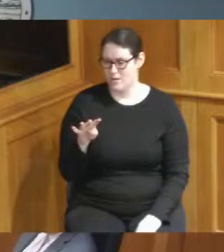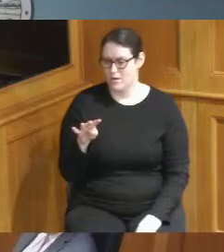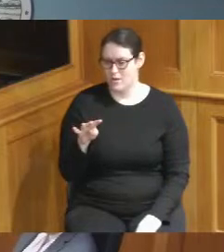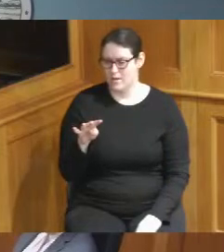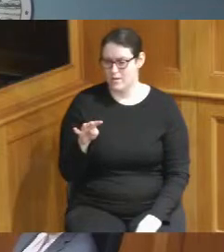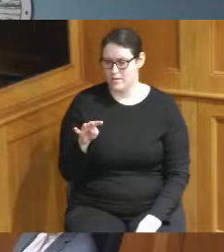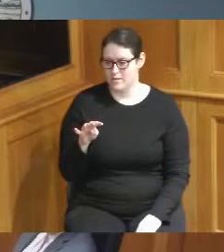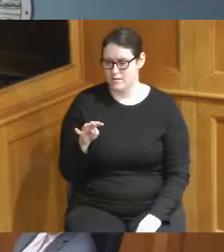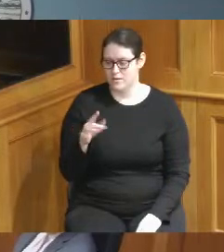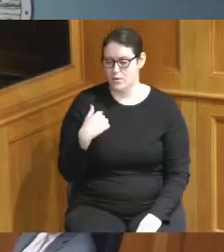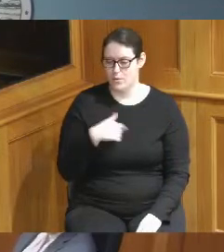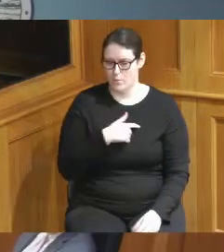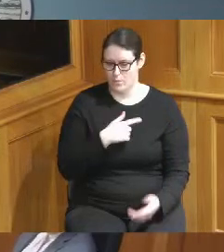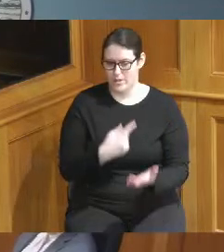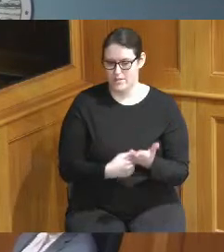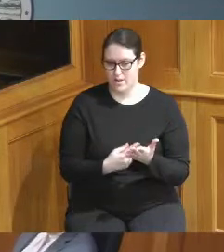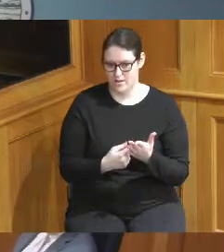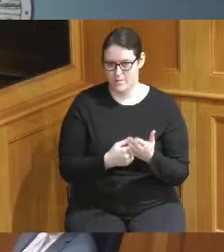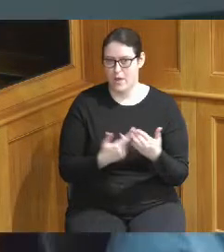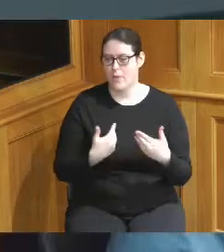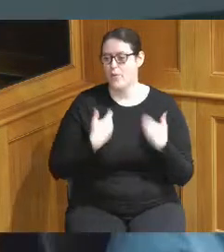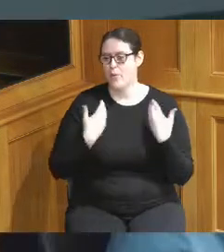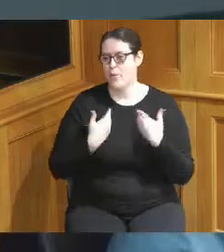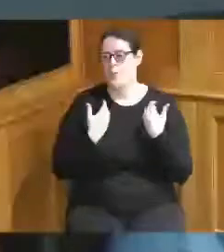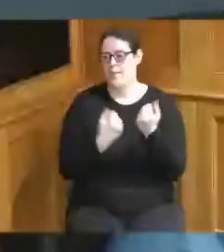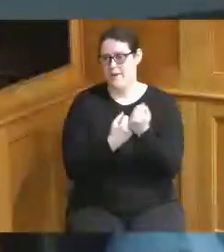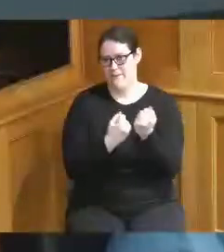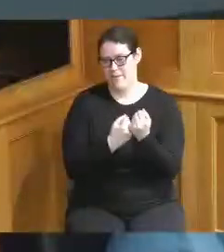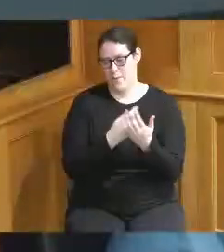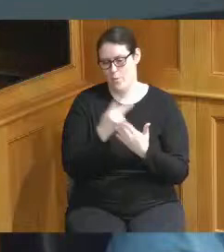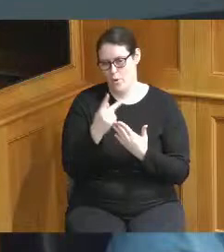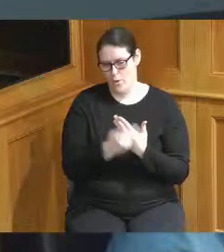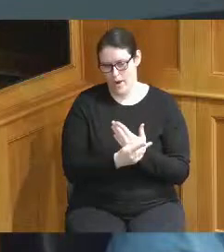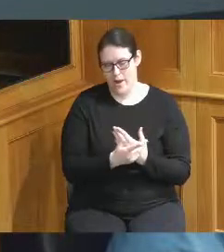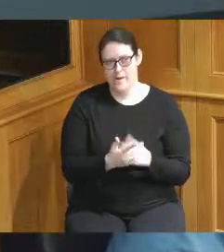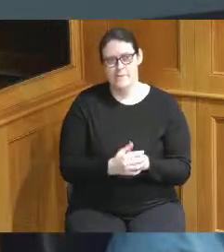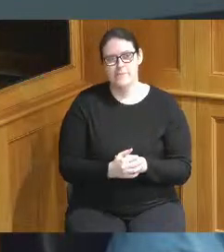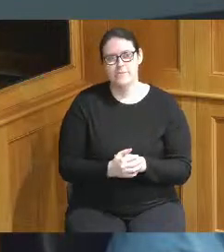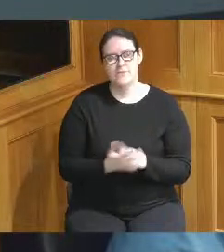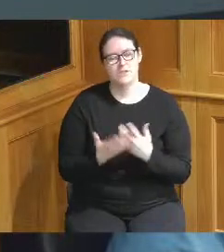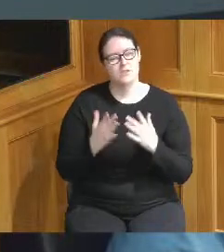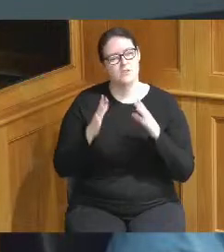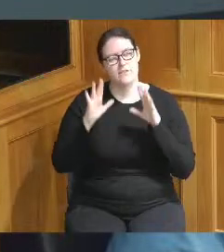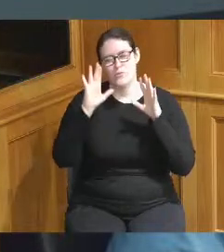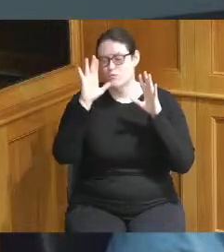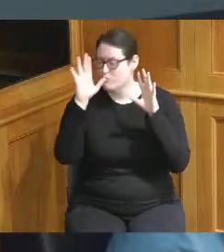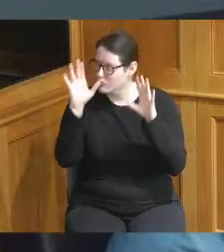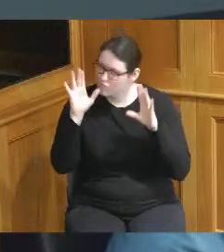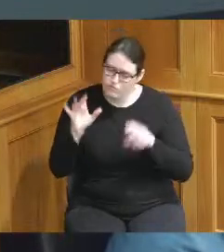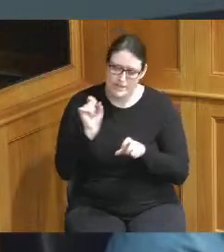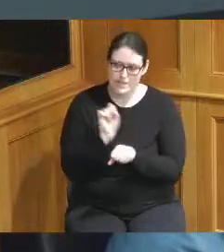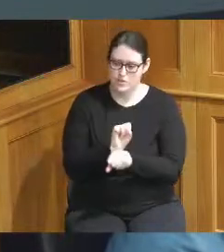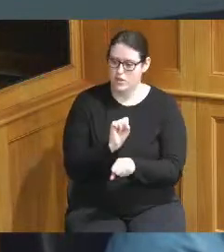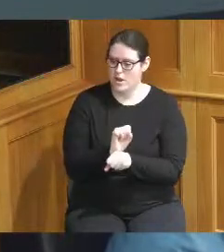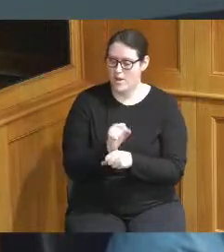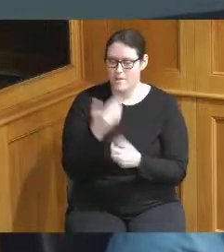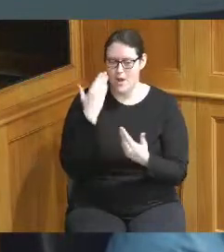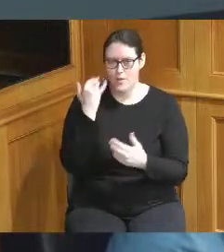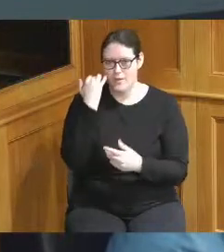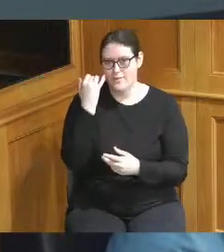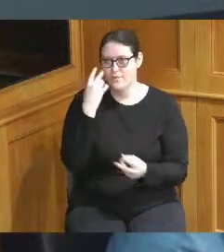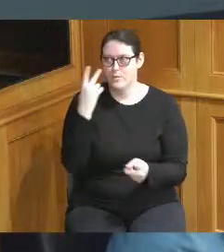all entrances are available to handicap accessible I don't know why it's so difficult if it's not a